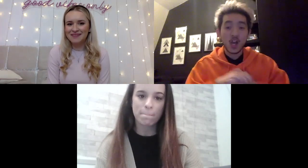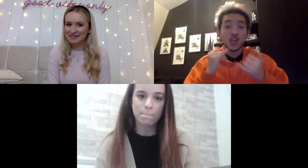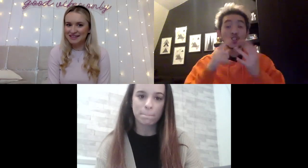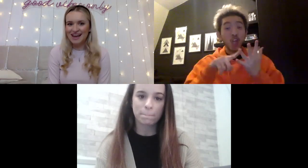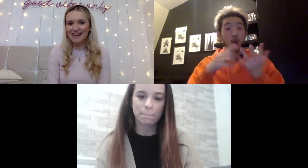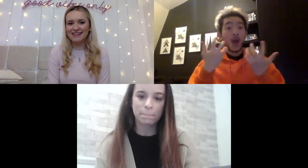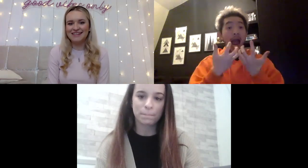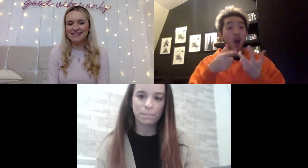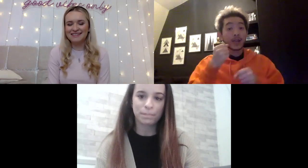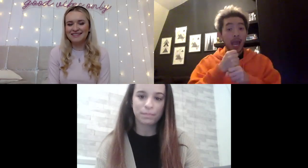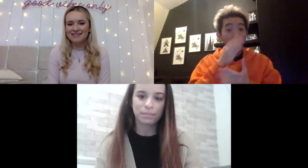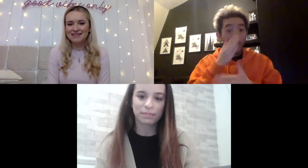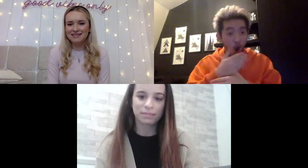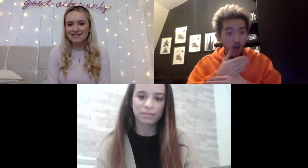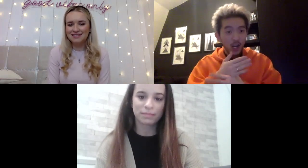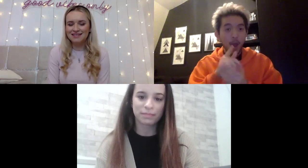B: So, how does this game works? -